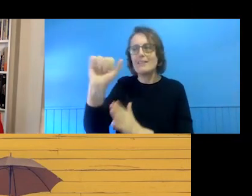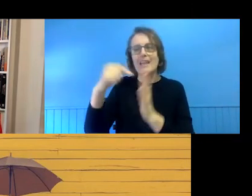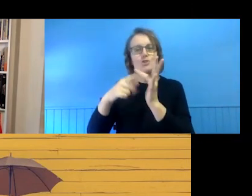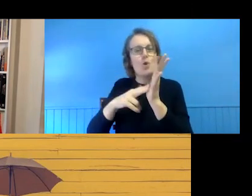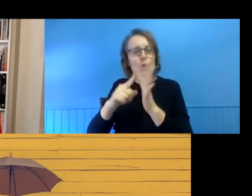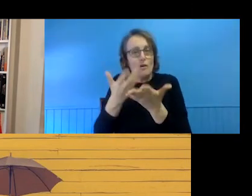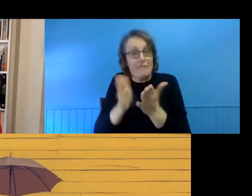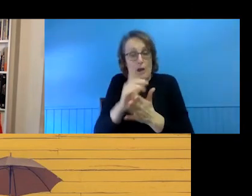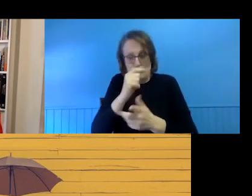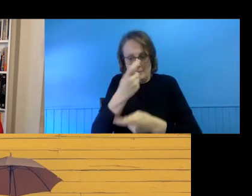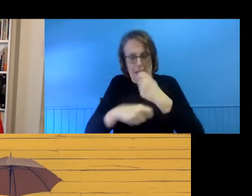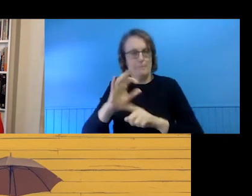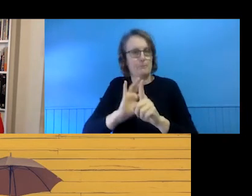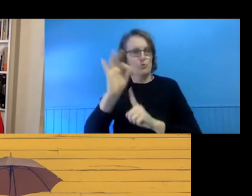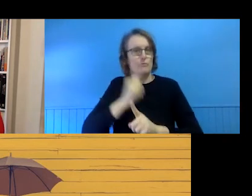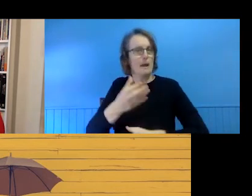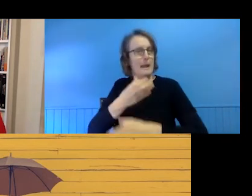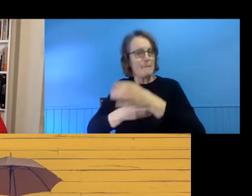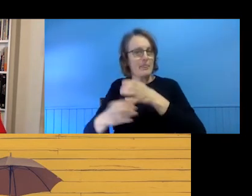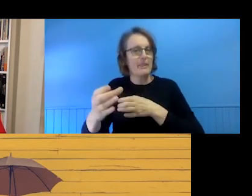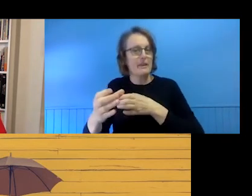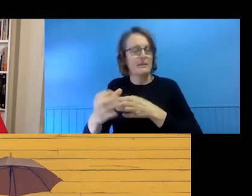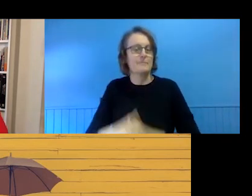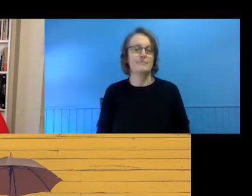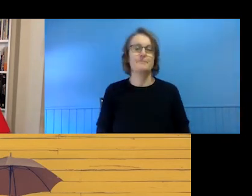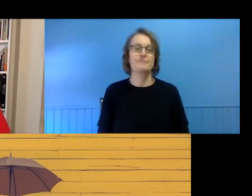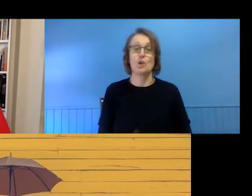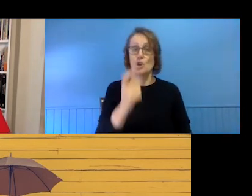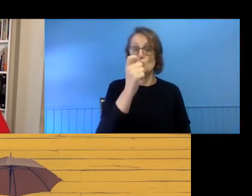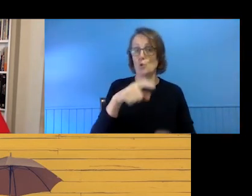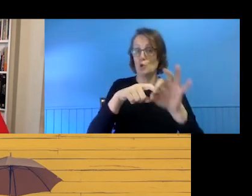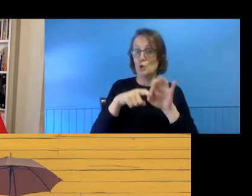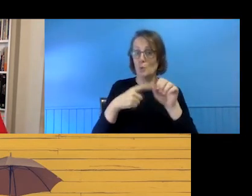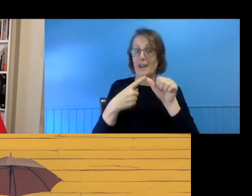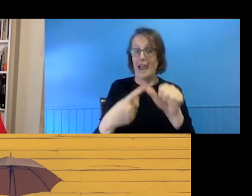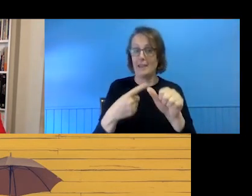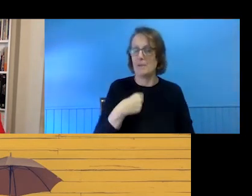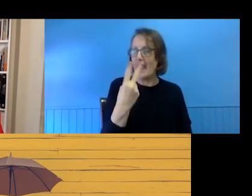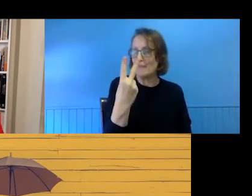We're almost at the Q&A part. I just wanted to share two more resources